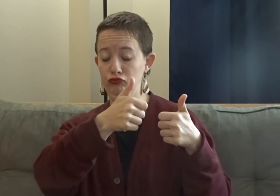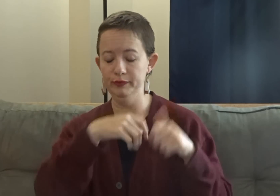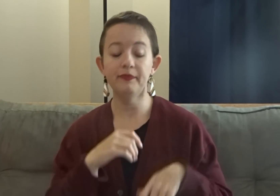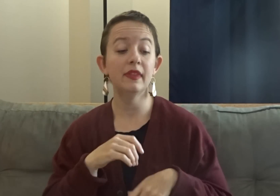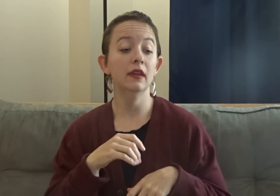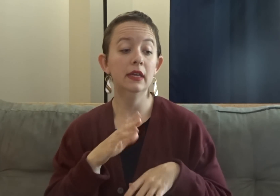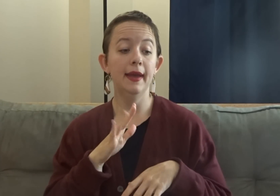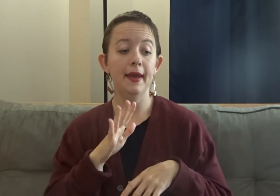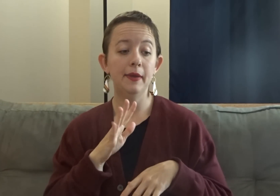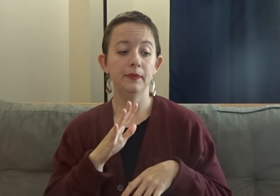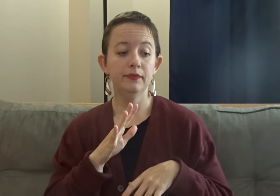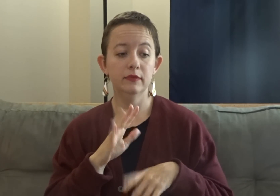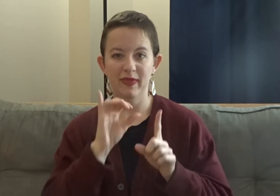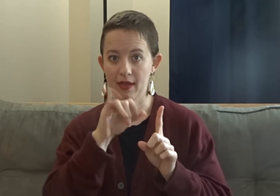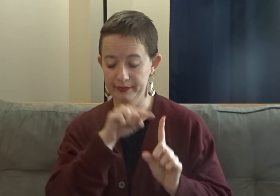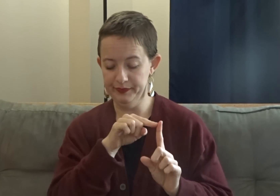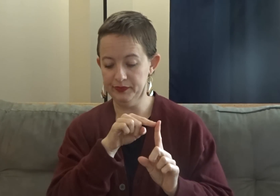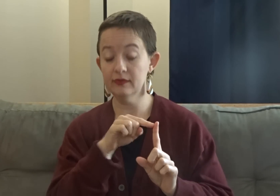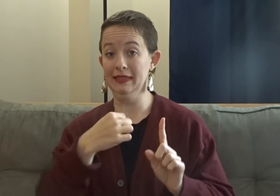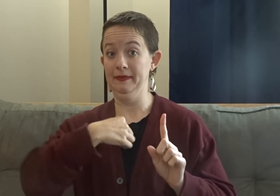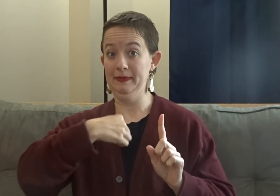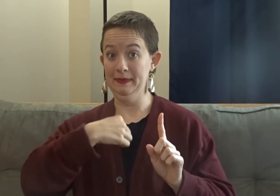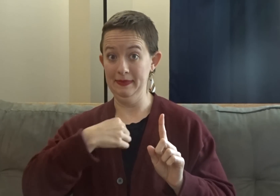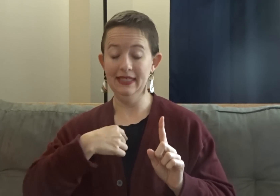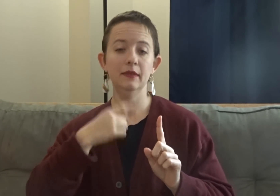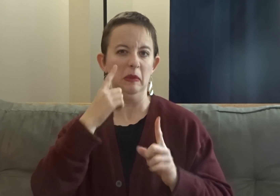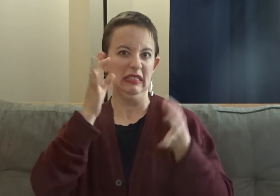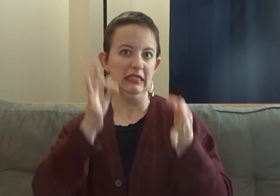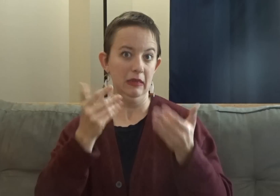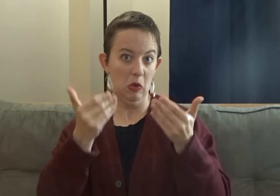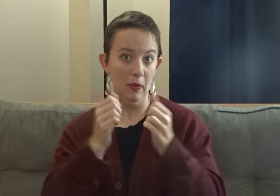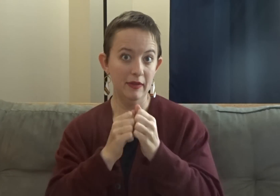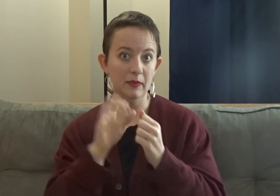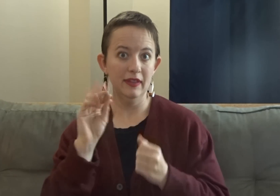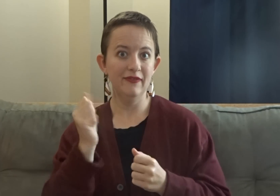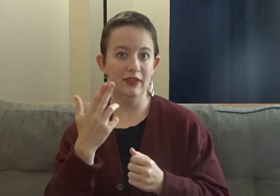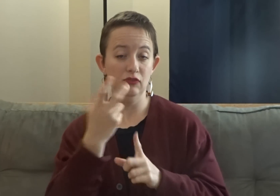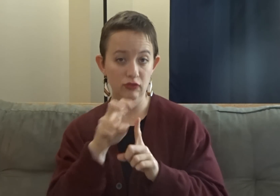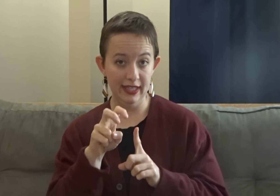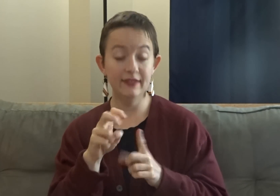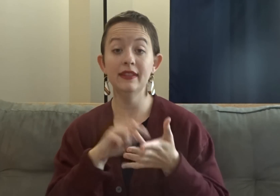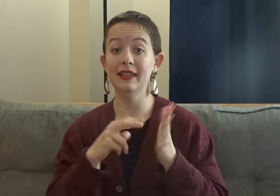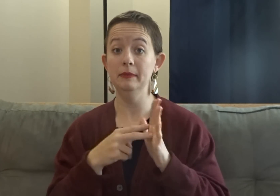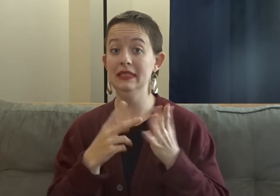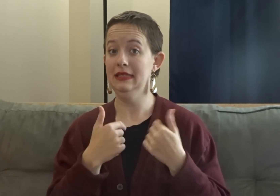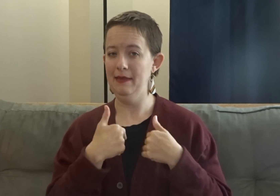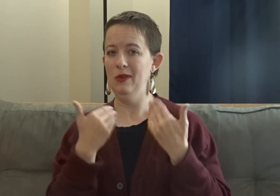Hers is good. And then... I.... also.... we decided to do a fresh transfer.